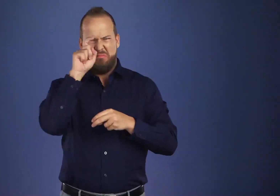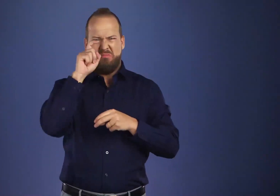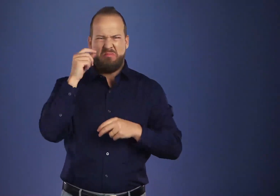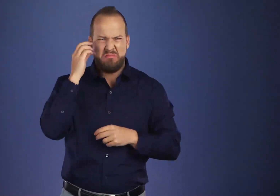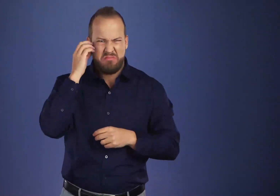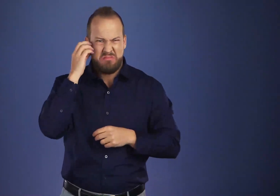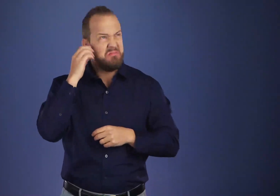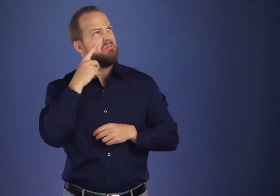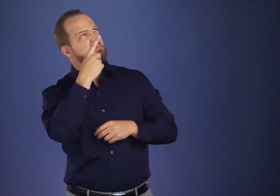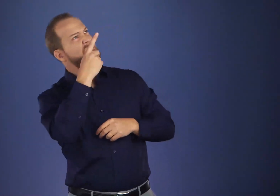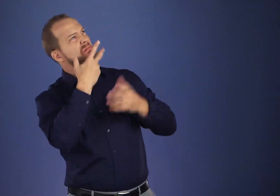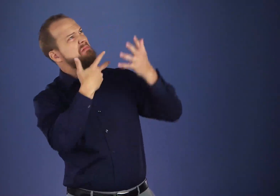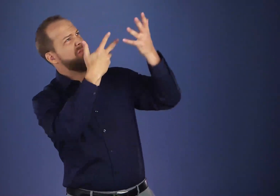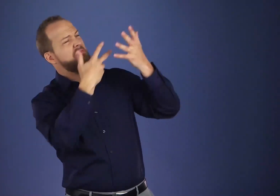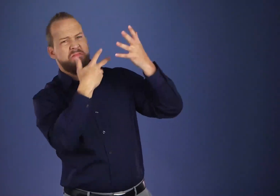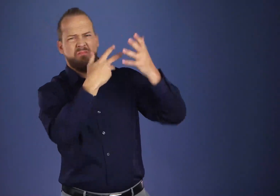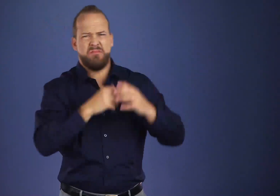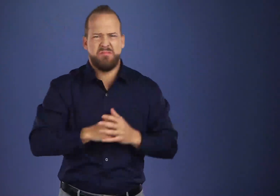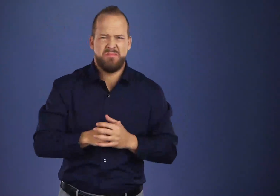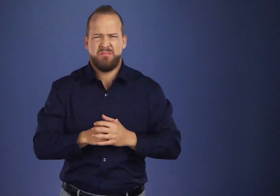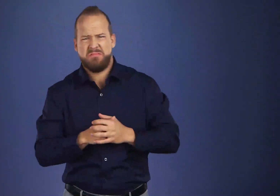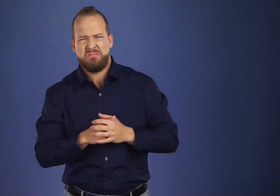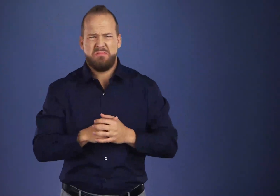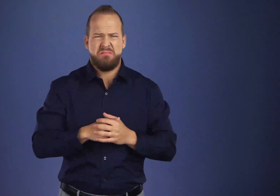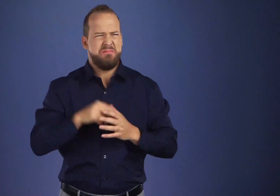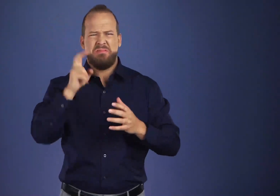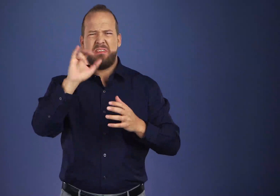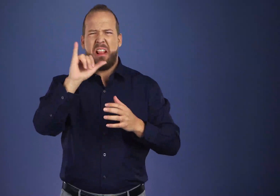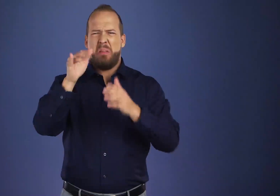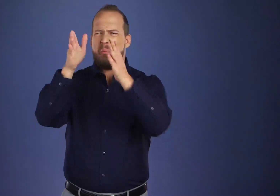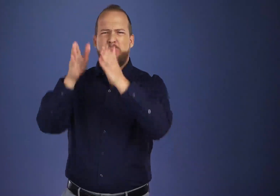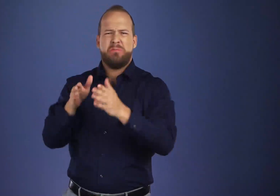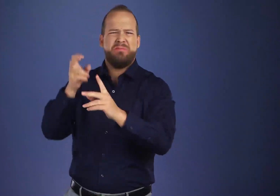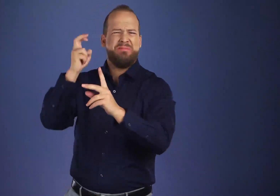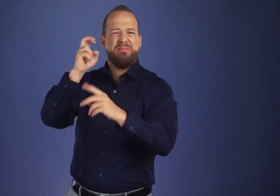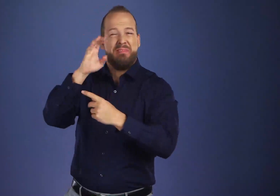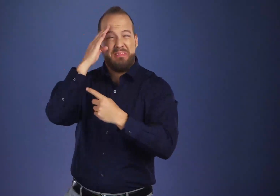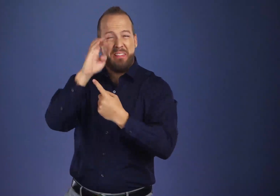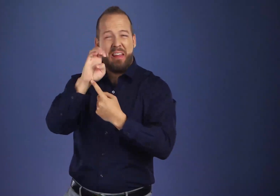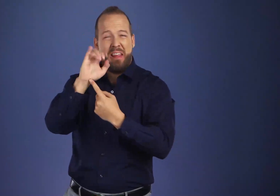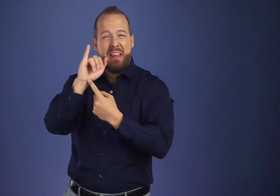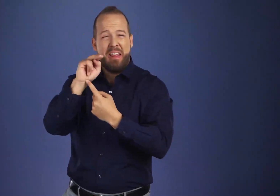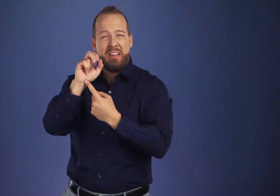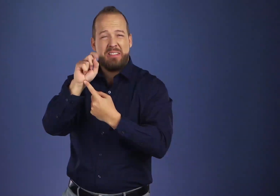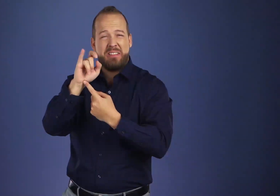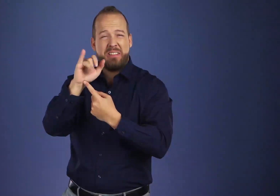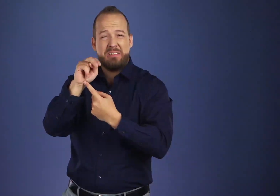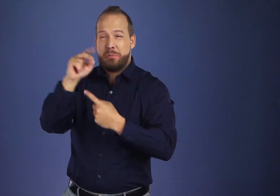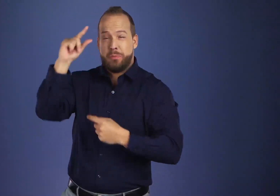something like Einstein's theory of relativity or a proposition in nuclear physics.